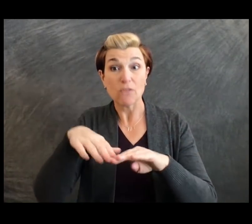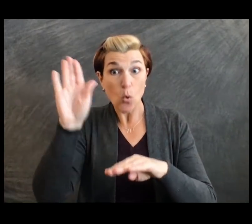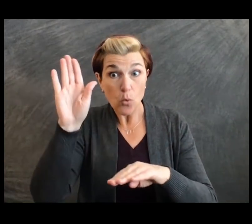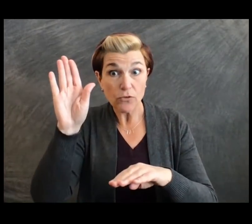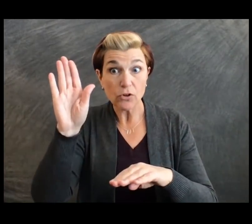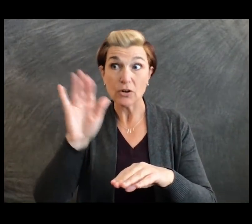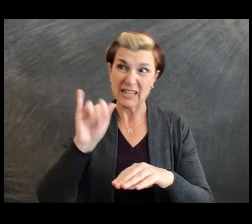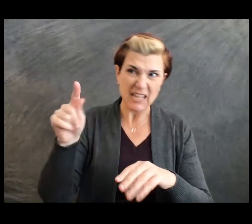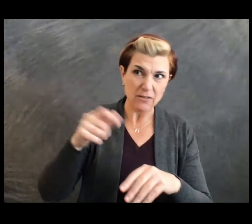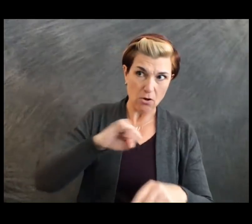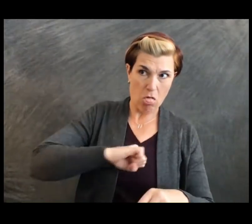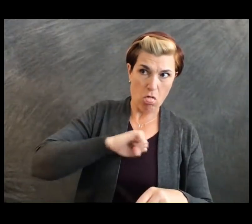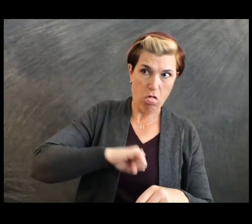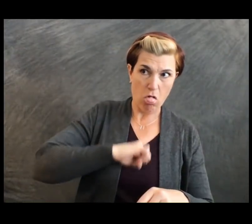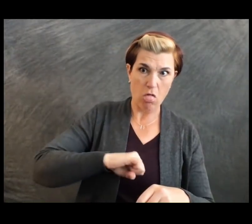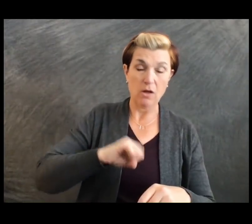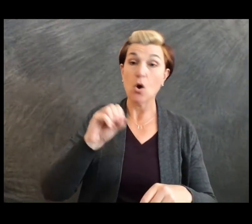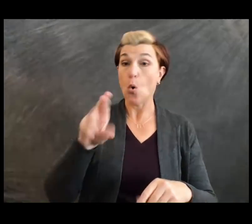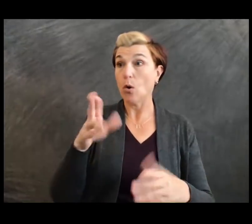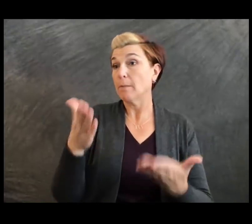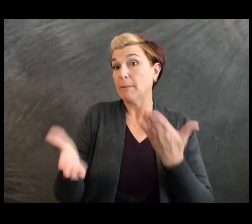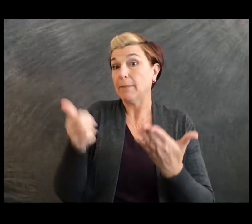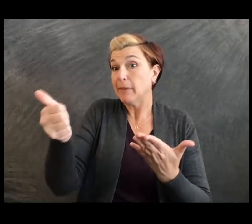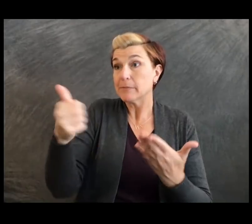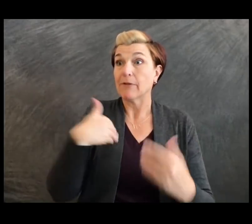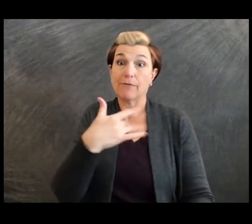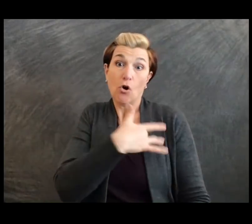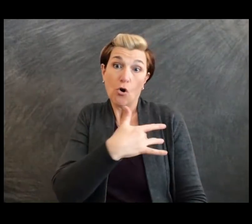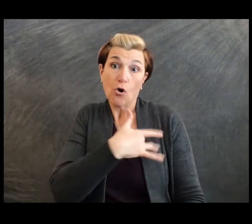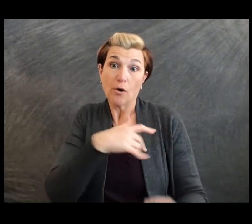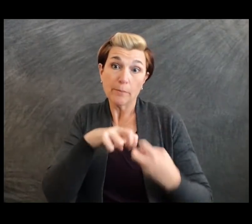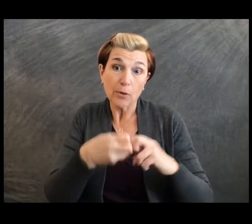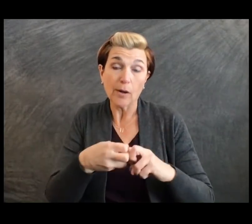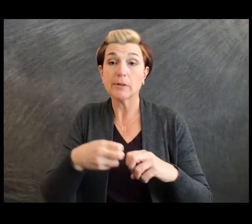conditions like chronic heart disease or liver disease or other types of chronic